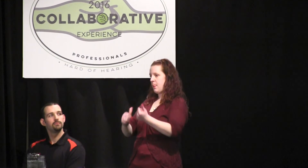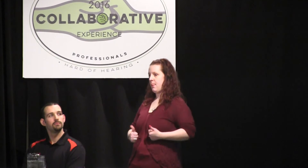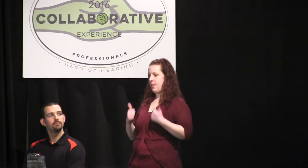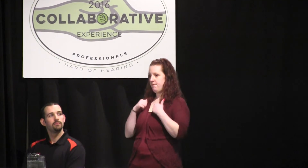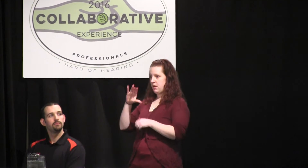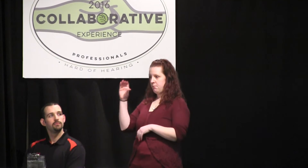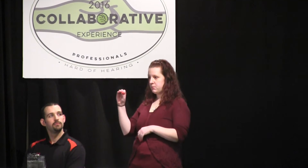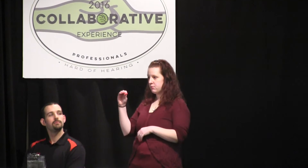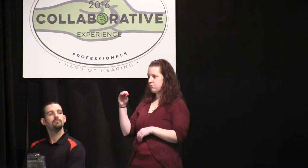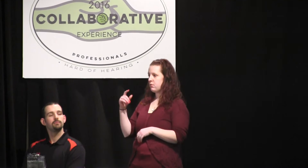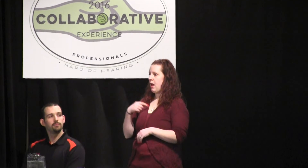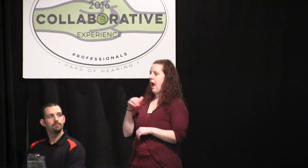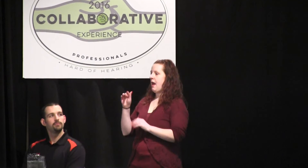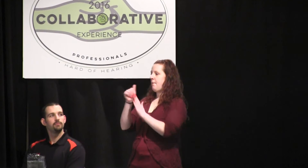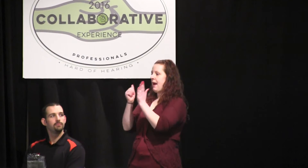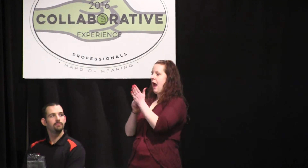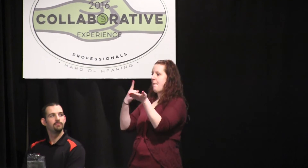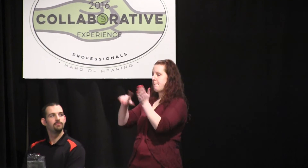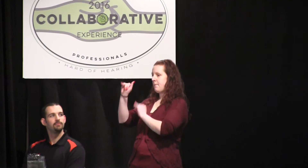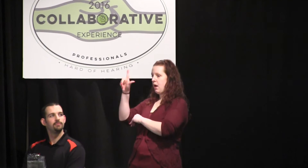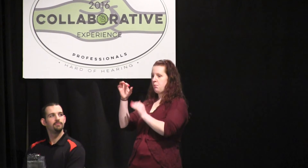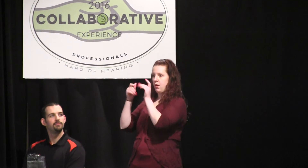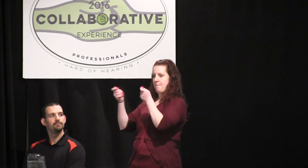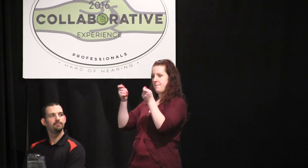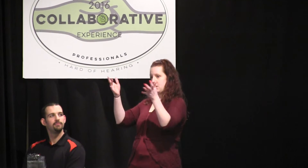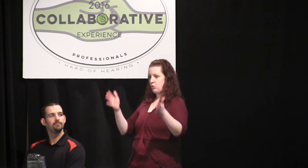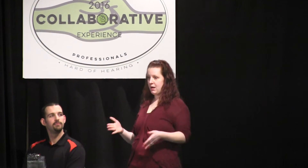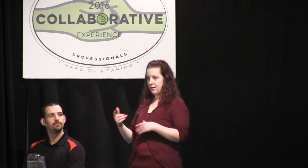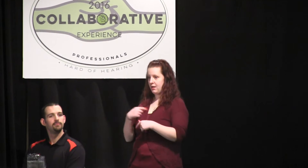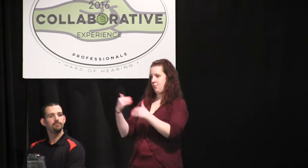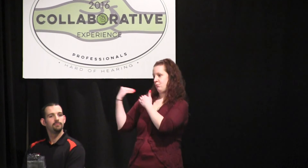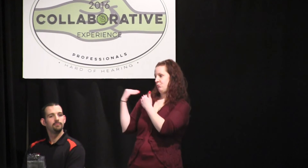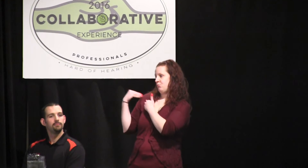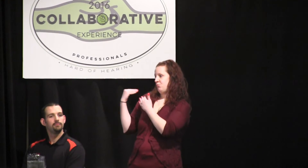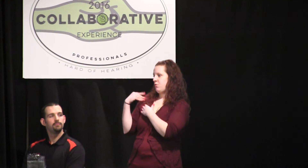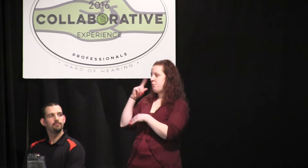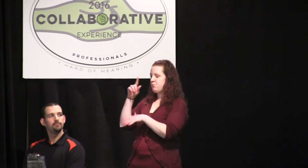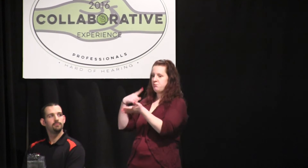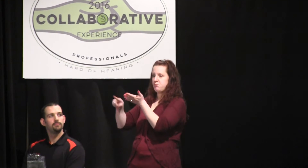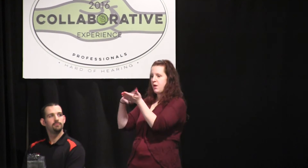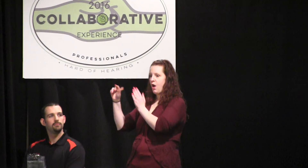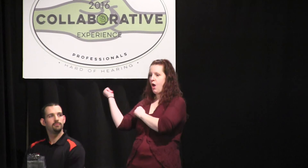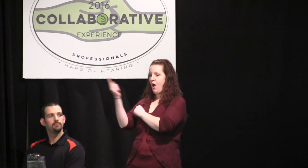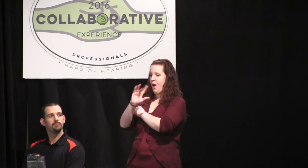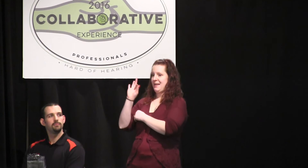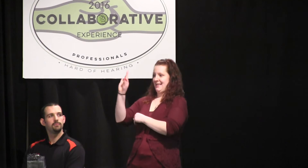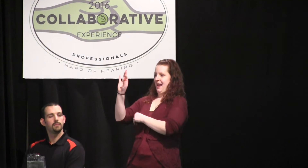called Vista Prairie. I'm an accountant for them.